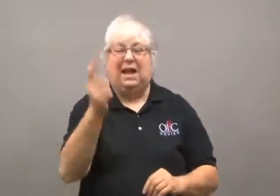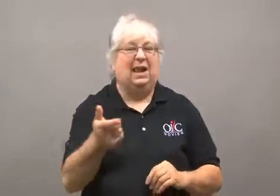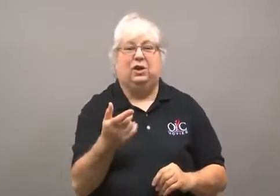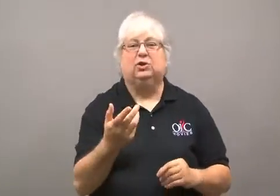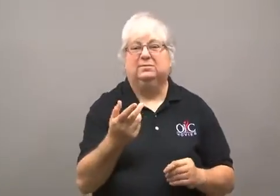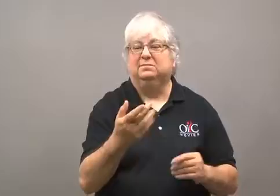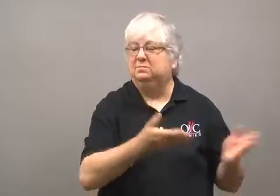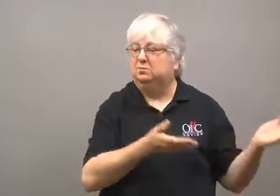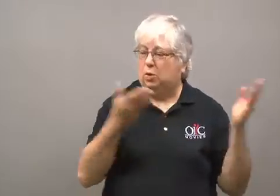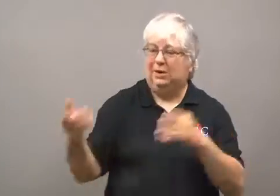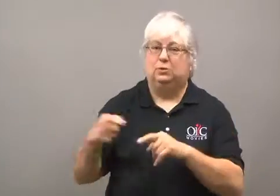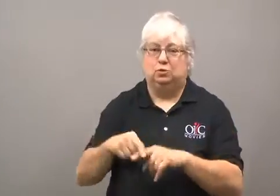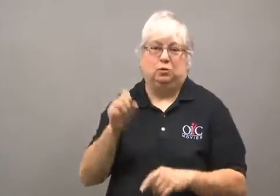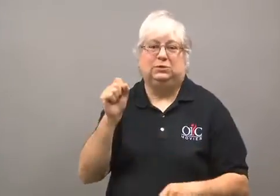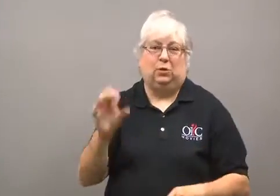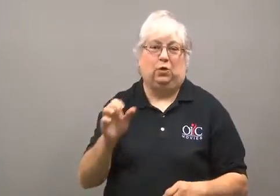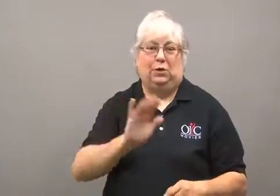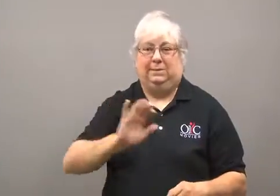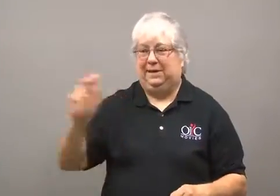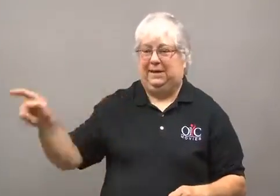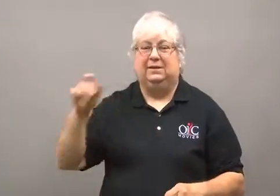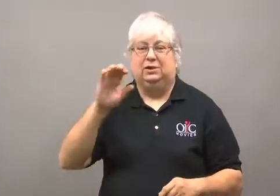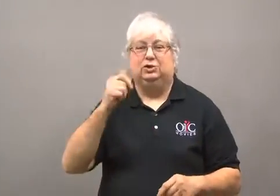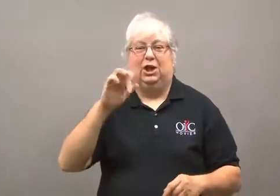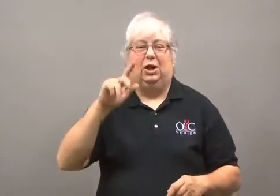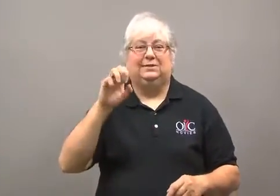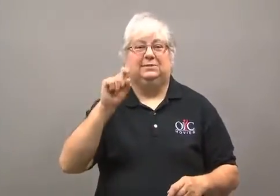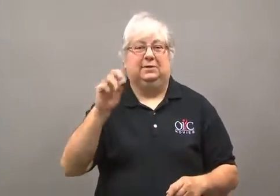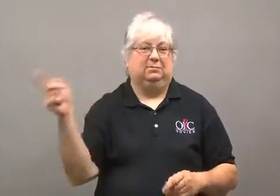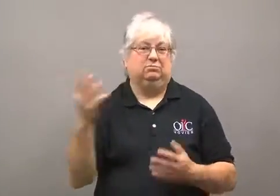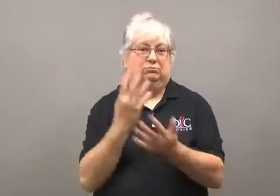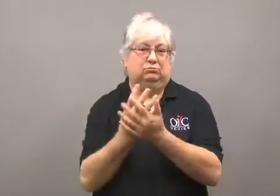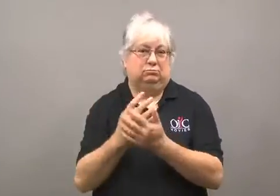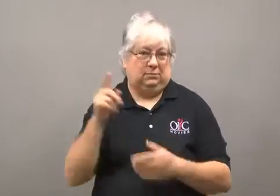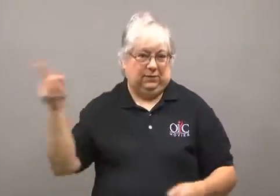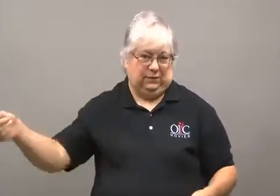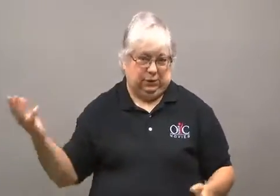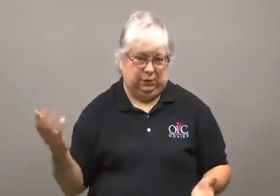Later on, he was extradited to Charleston and jailed there.